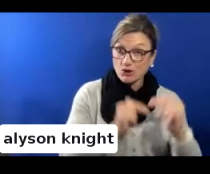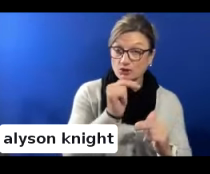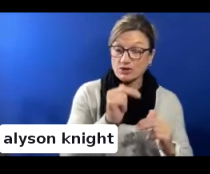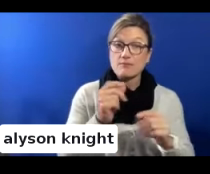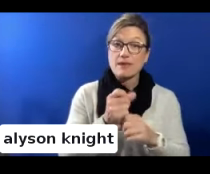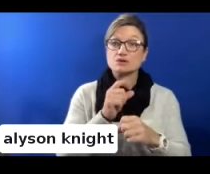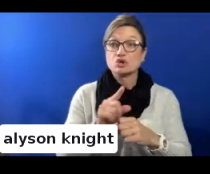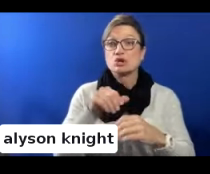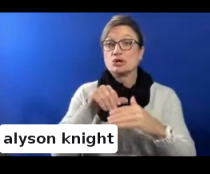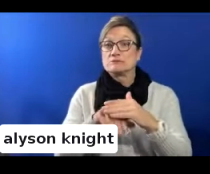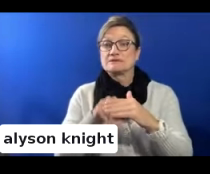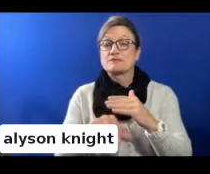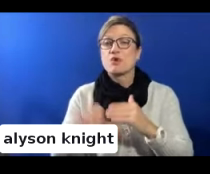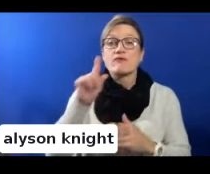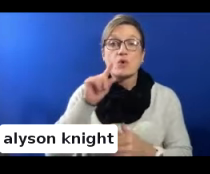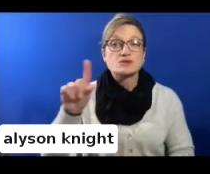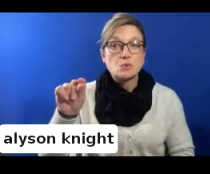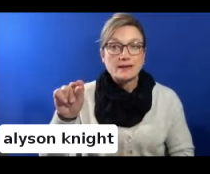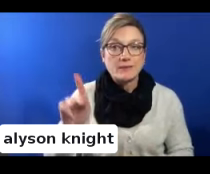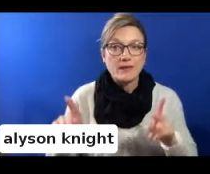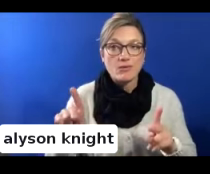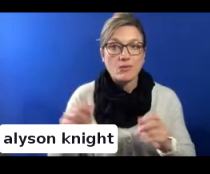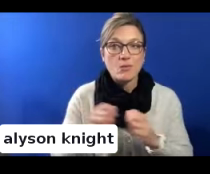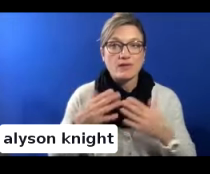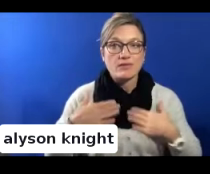20 people with paralysis instead of 30.